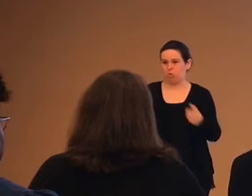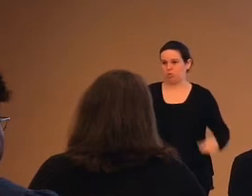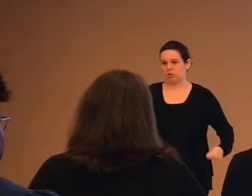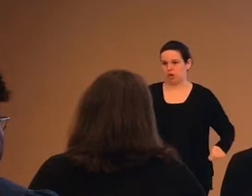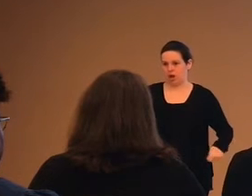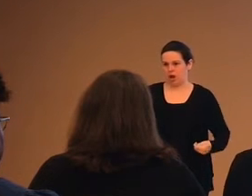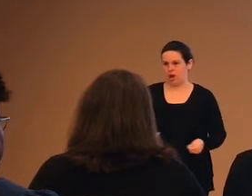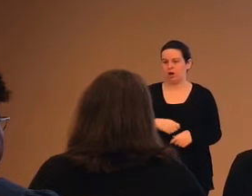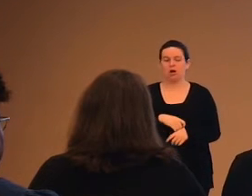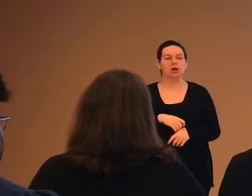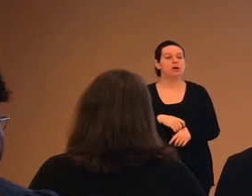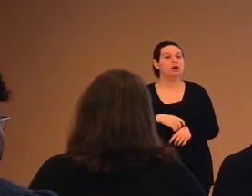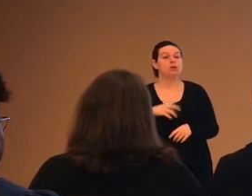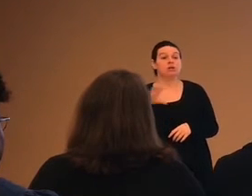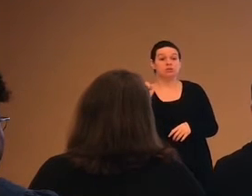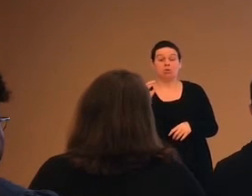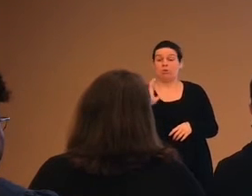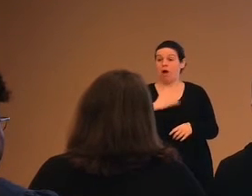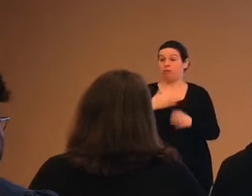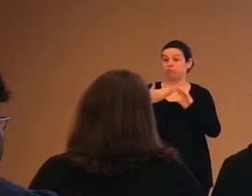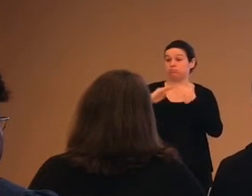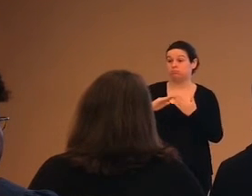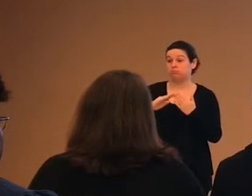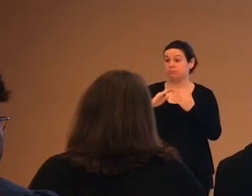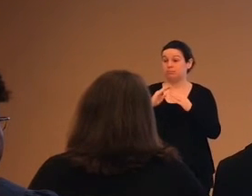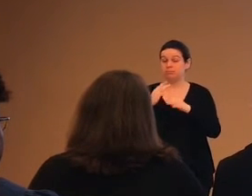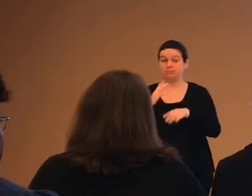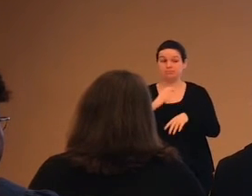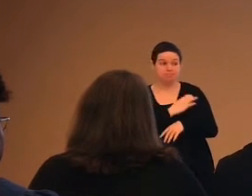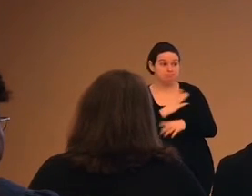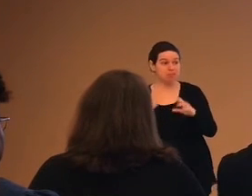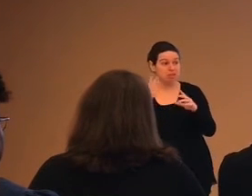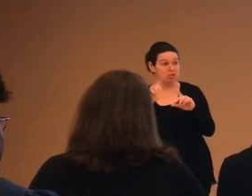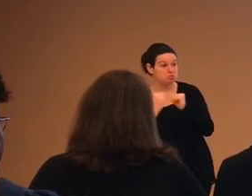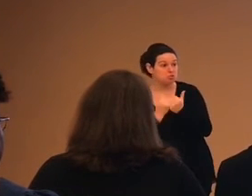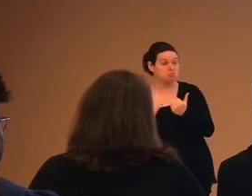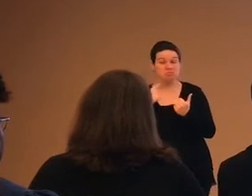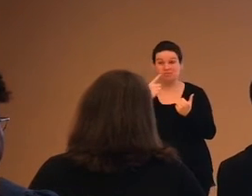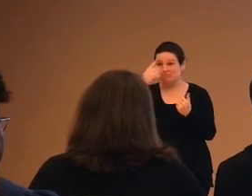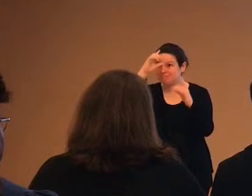So with our committee groups and our brainstorming sessions. We came up with something that we think is gonna be pretty good